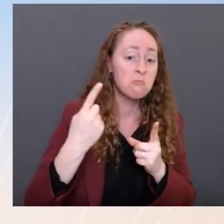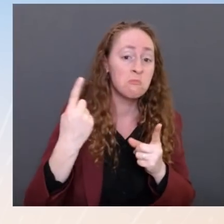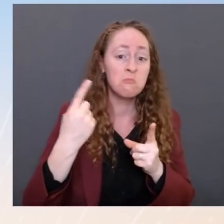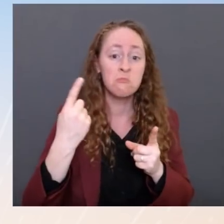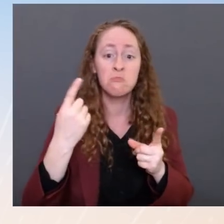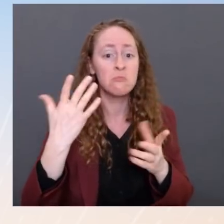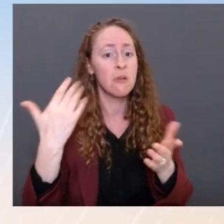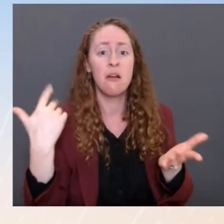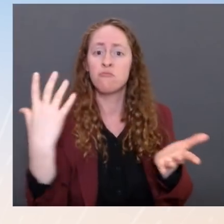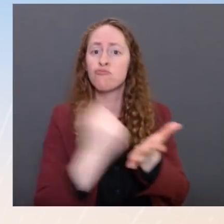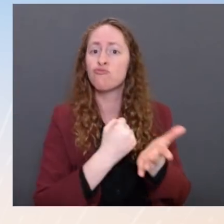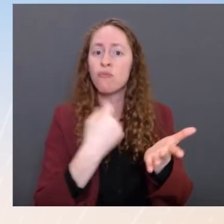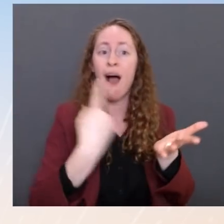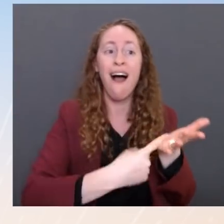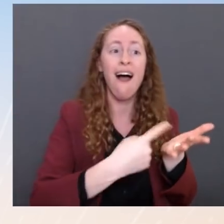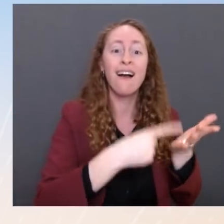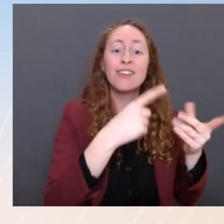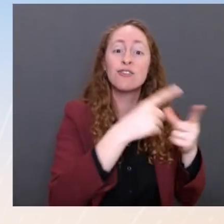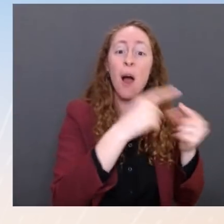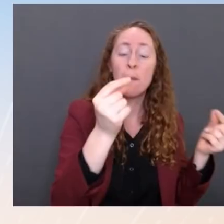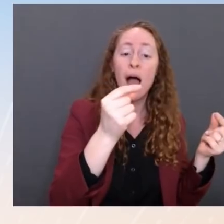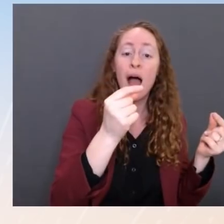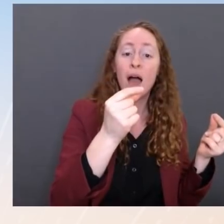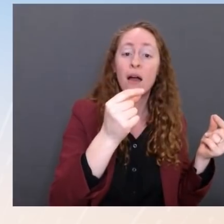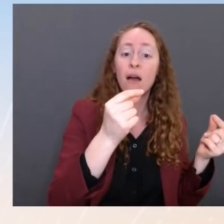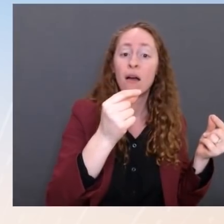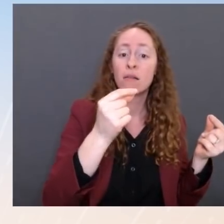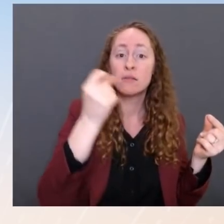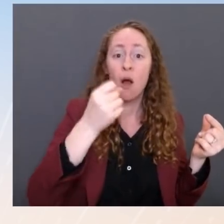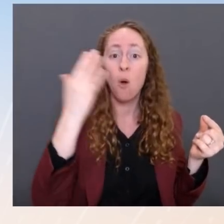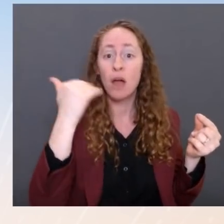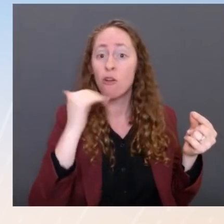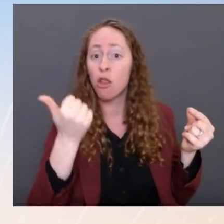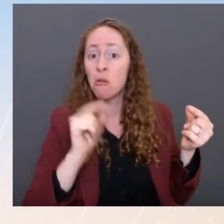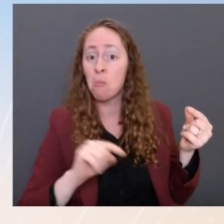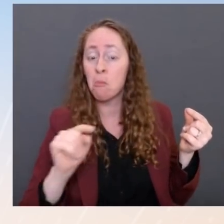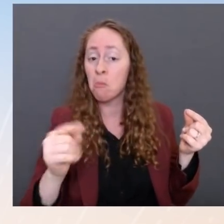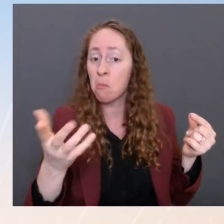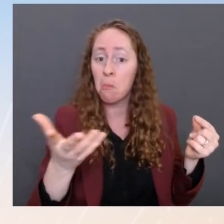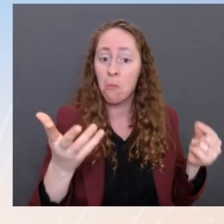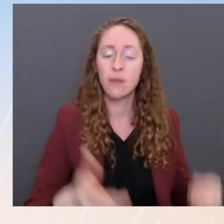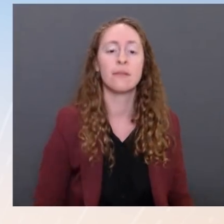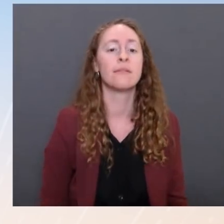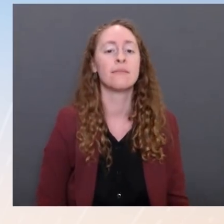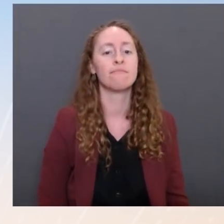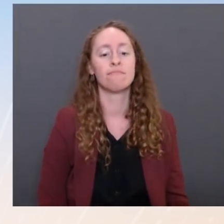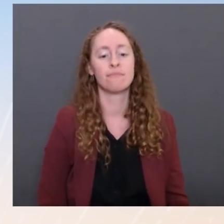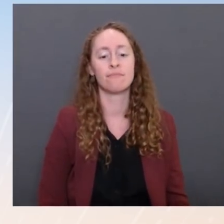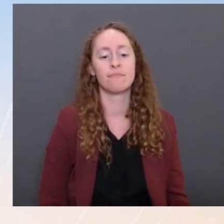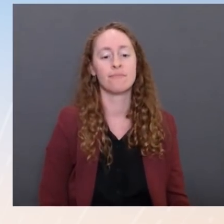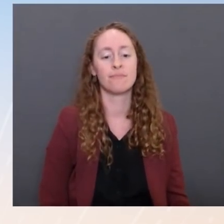of the President? Ms. Psaki: I can't make a prediction of that. But there's a lot of time left in the first term, so that's the good news. A lot of time for travel.